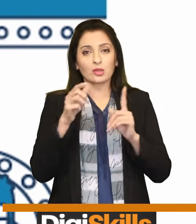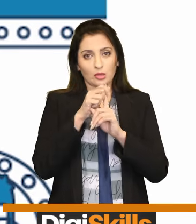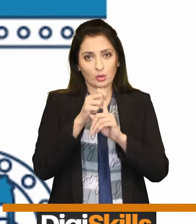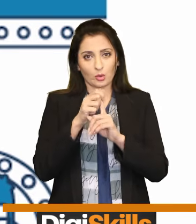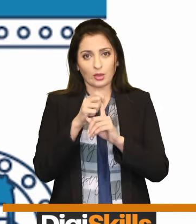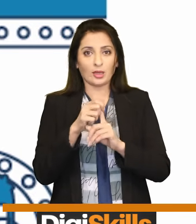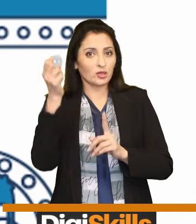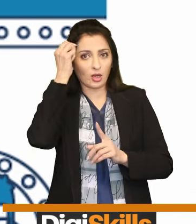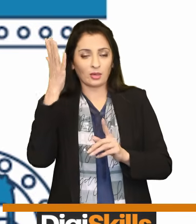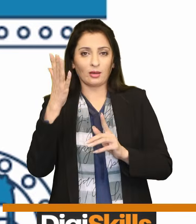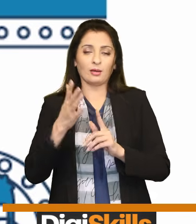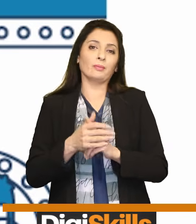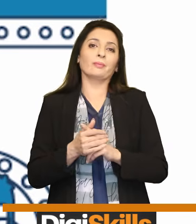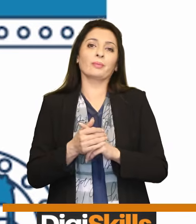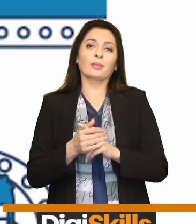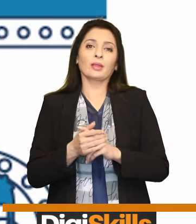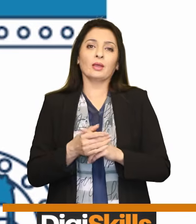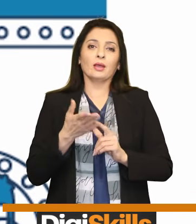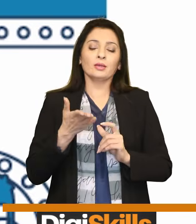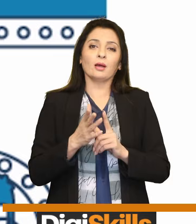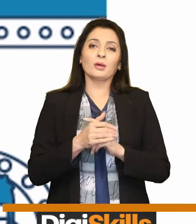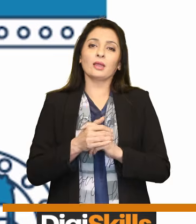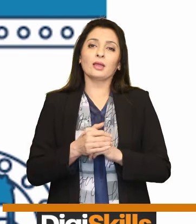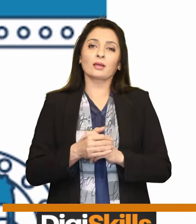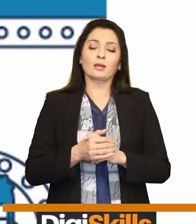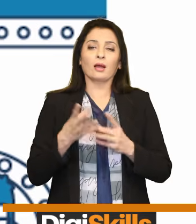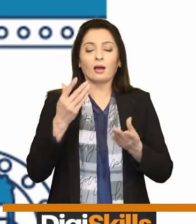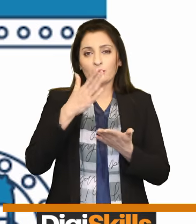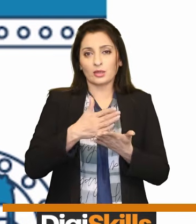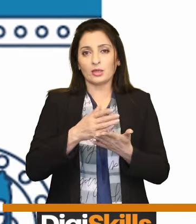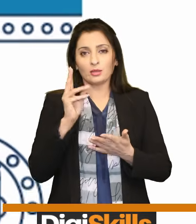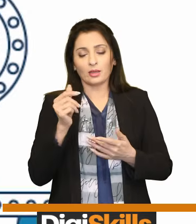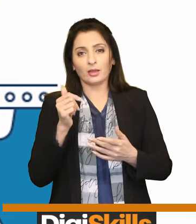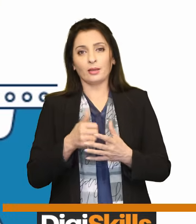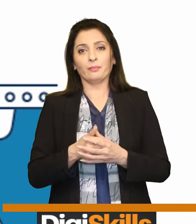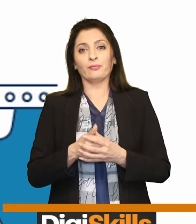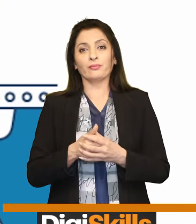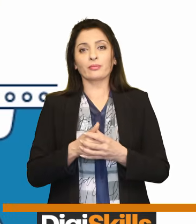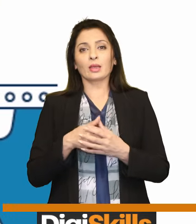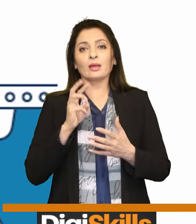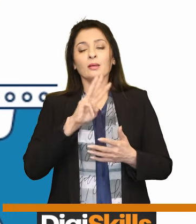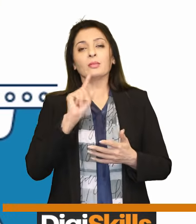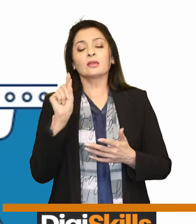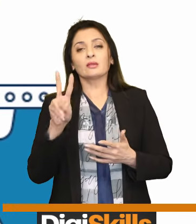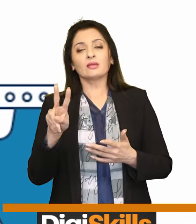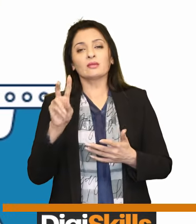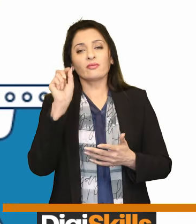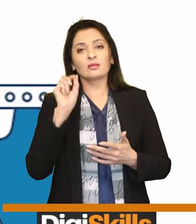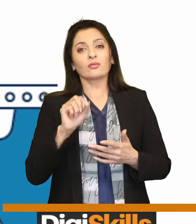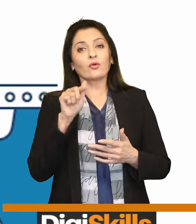these stats are very important for you to know. And from here let me share this last stat with you